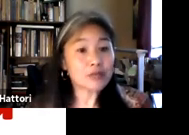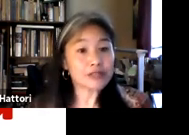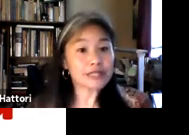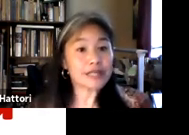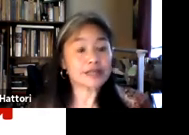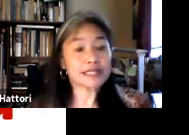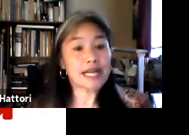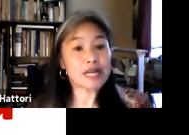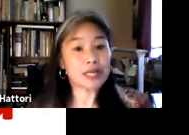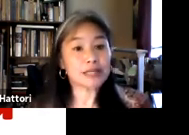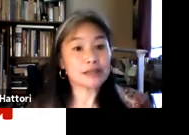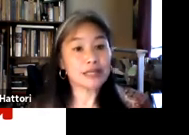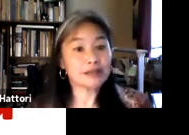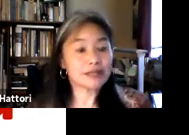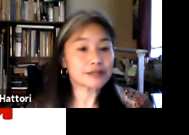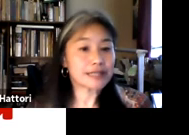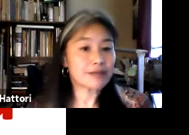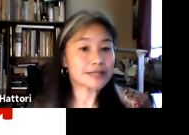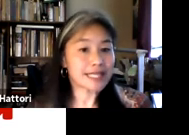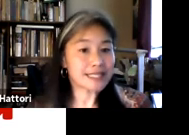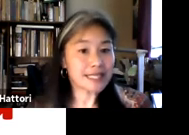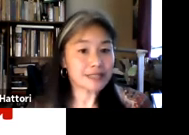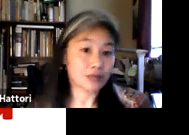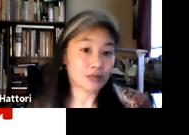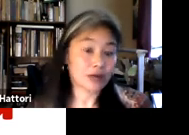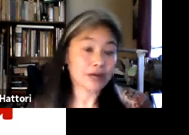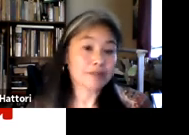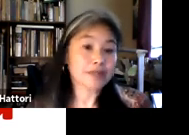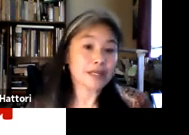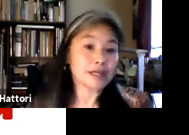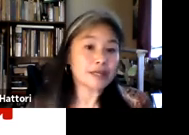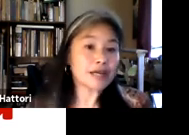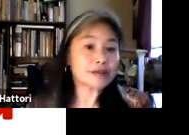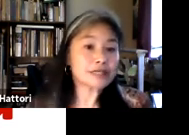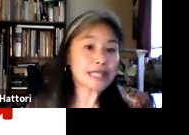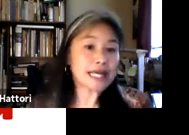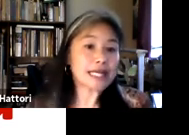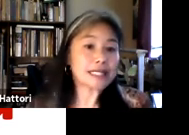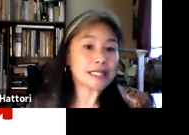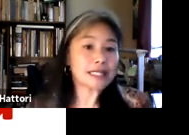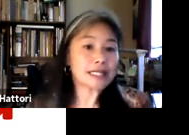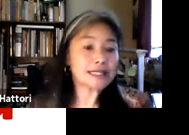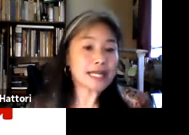feet, they did not in the assembly centers they did not have electricity, or running water here in the barracks, they